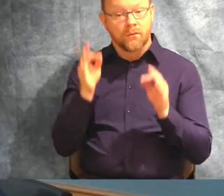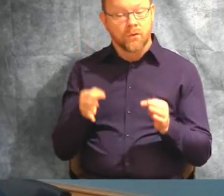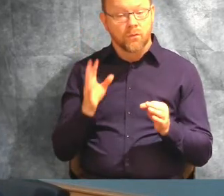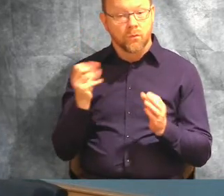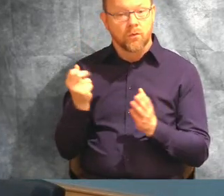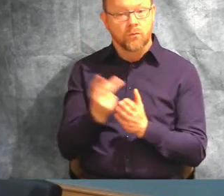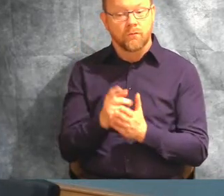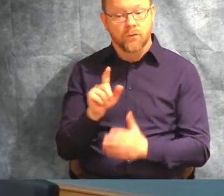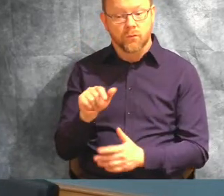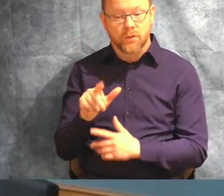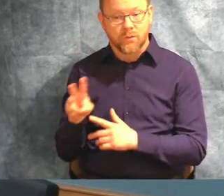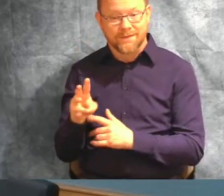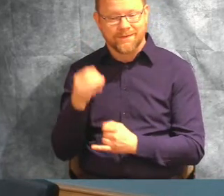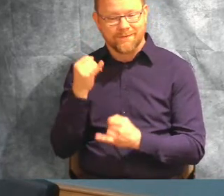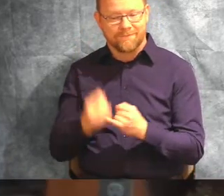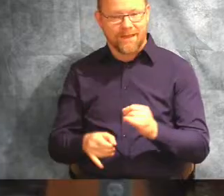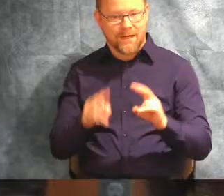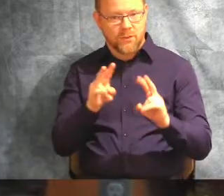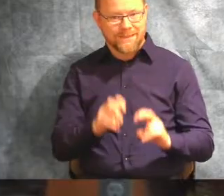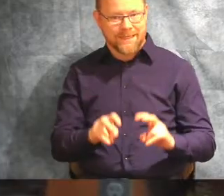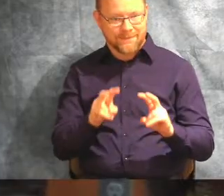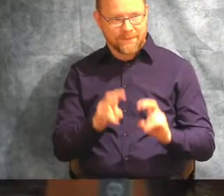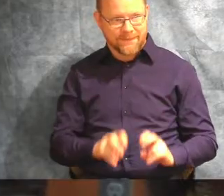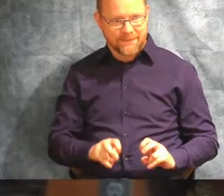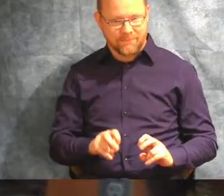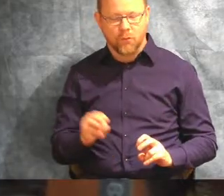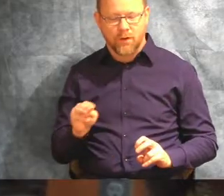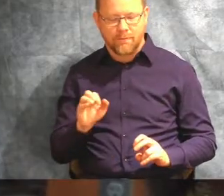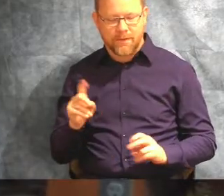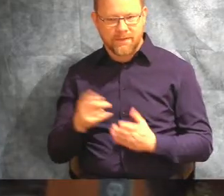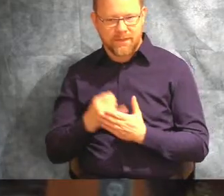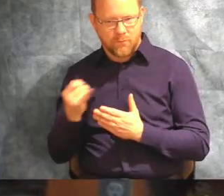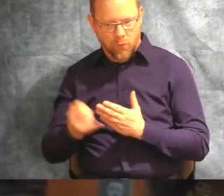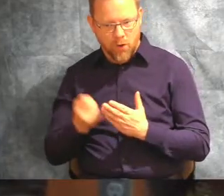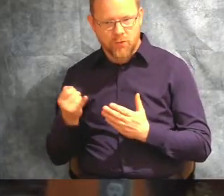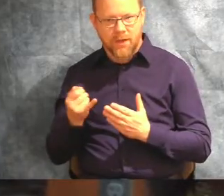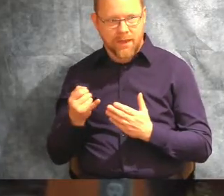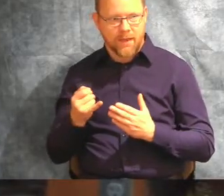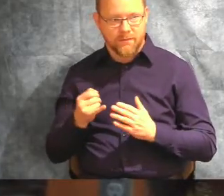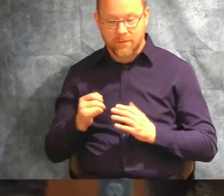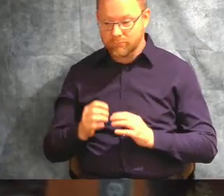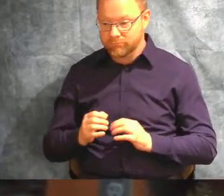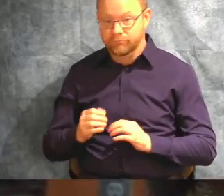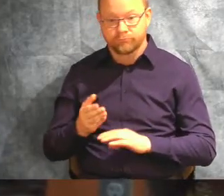2026 final assessments for MSD projects that have been constructed to provide public sewer service